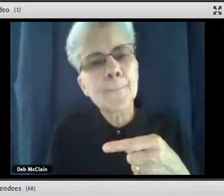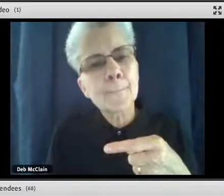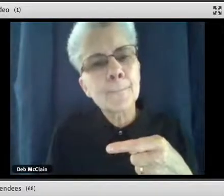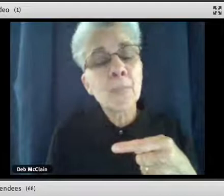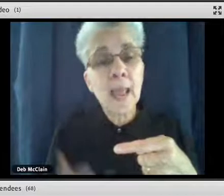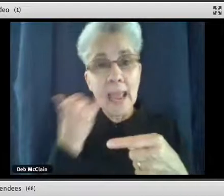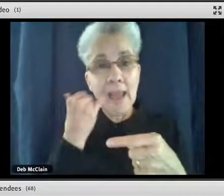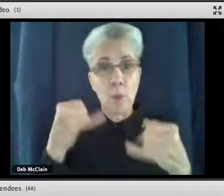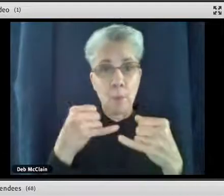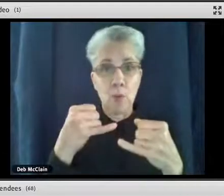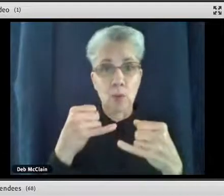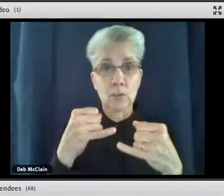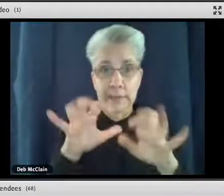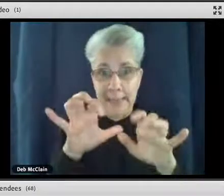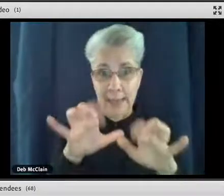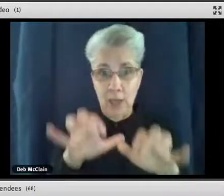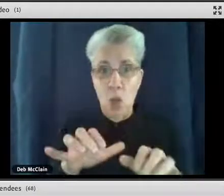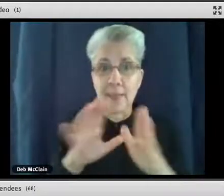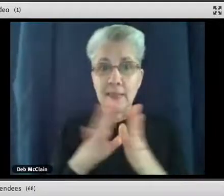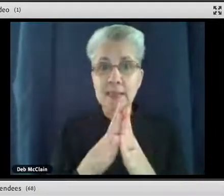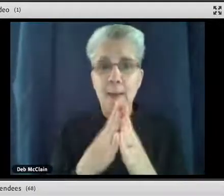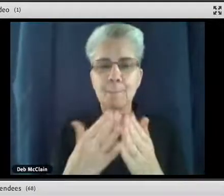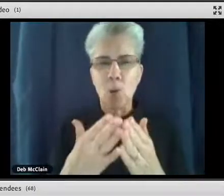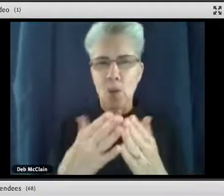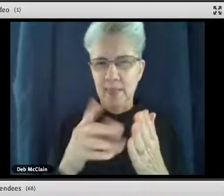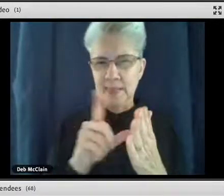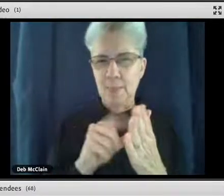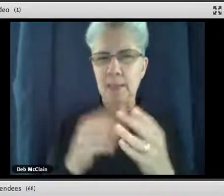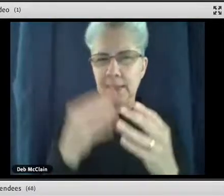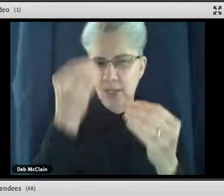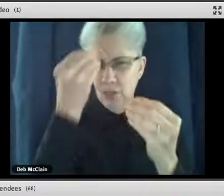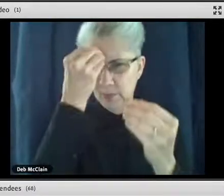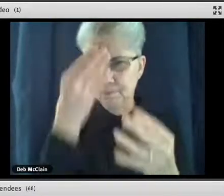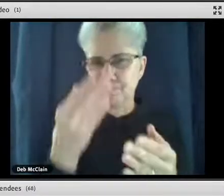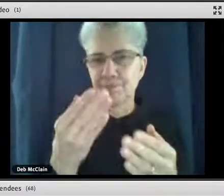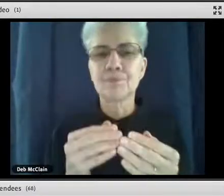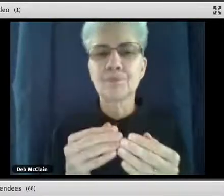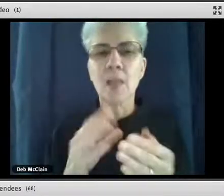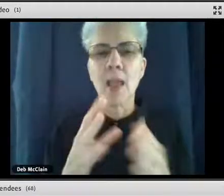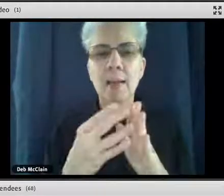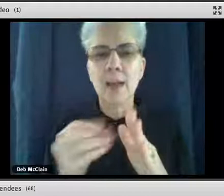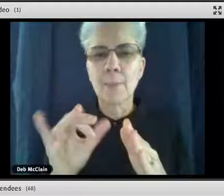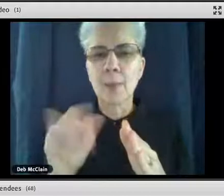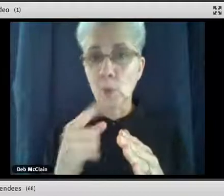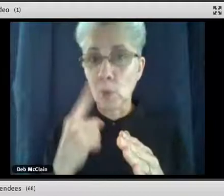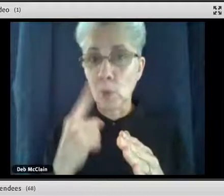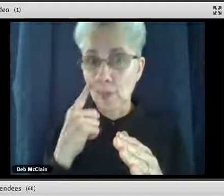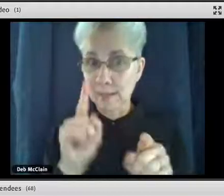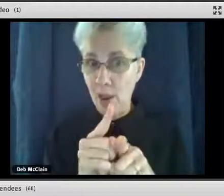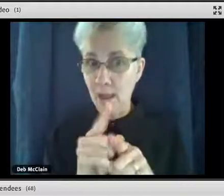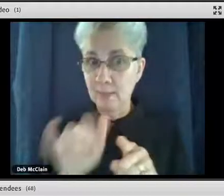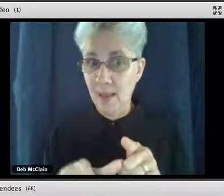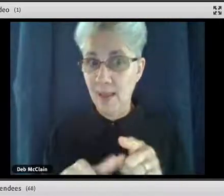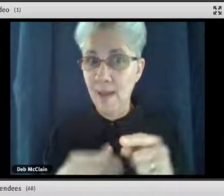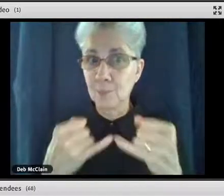So if we were cataloging this book, and this is the publication date and copyright date,